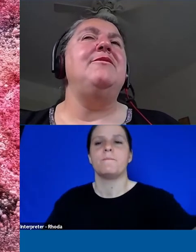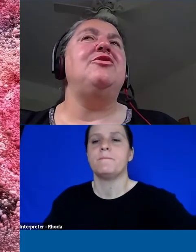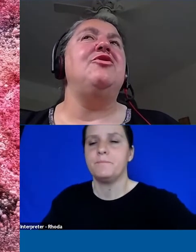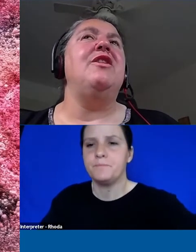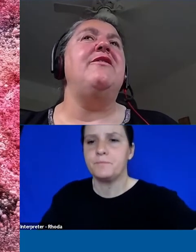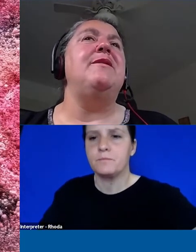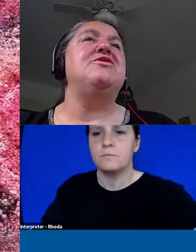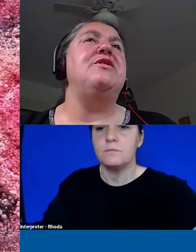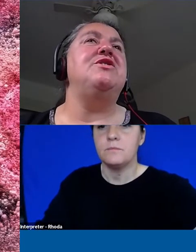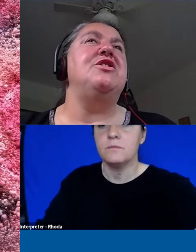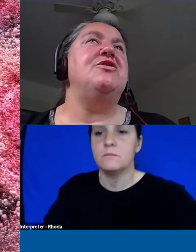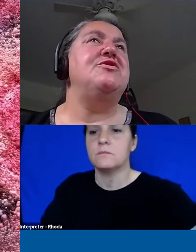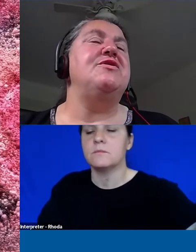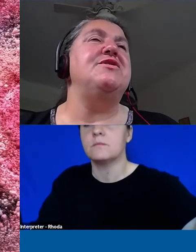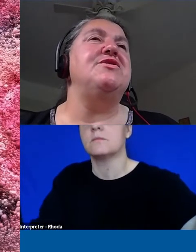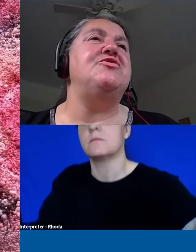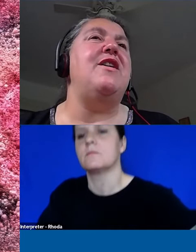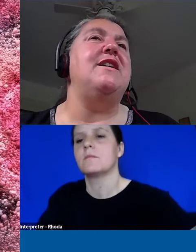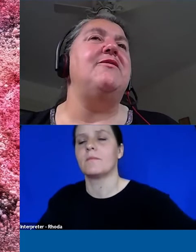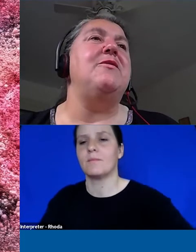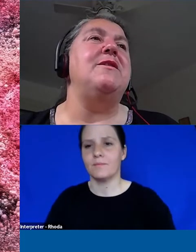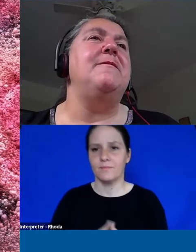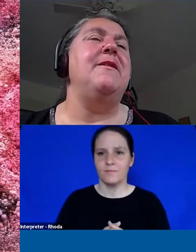I'm gonna turn off my screen share so it doesn't distract everyone.